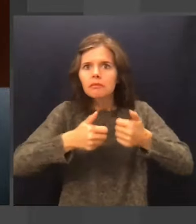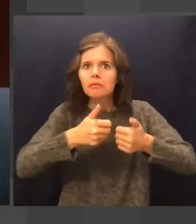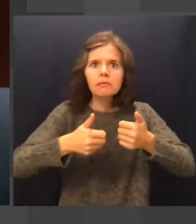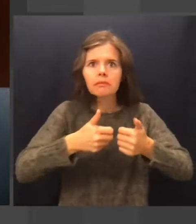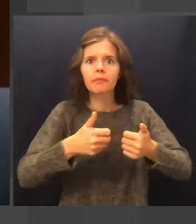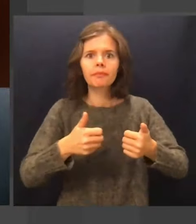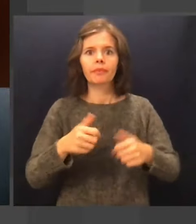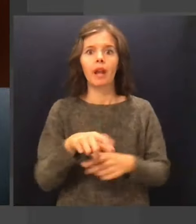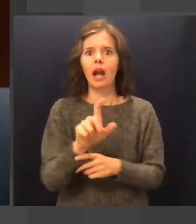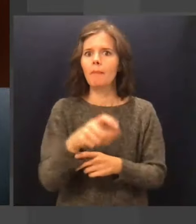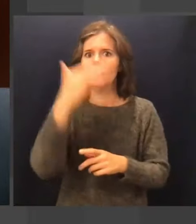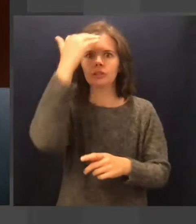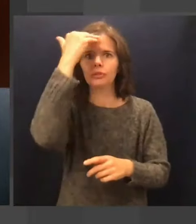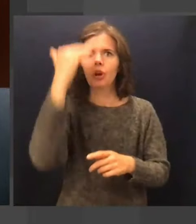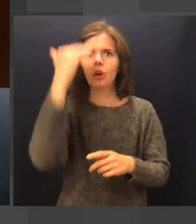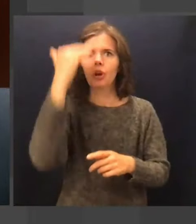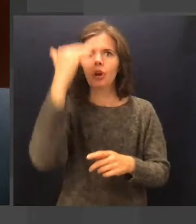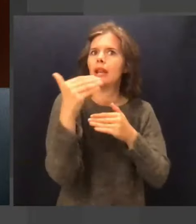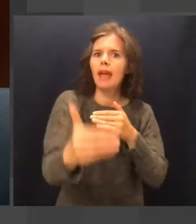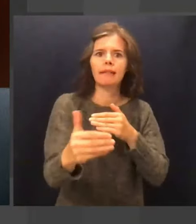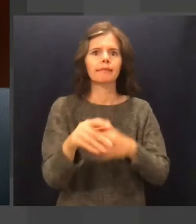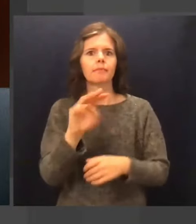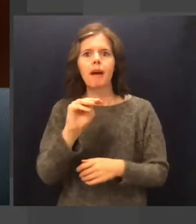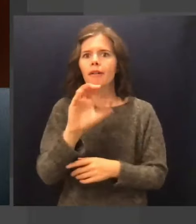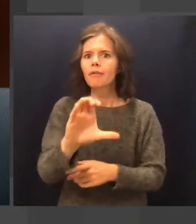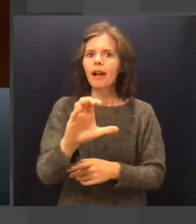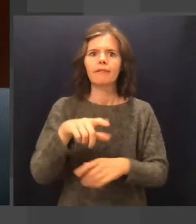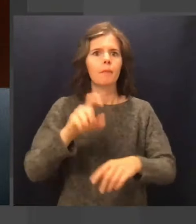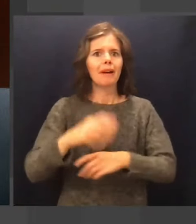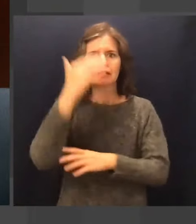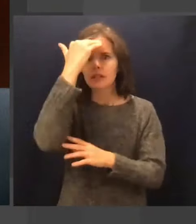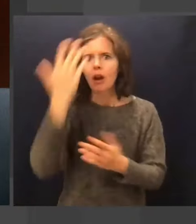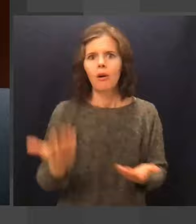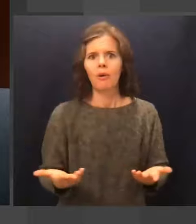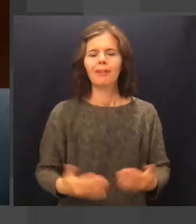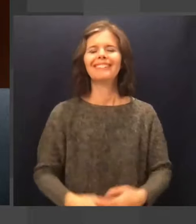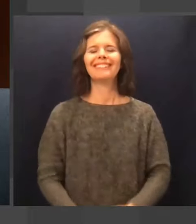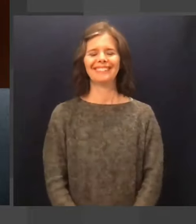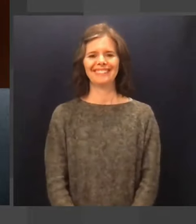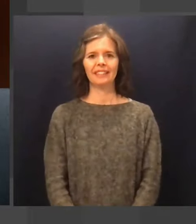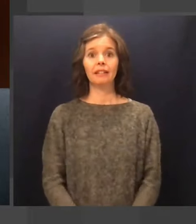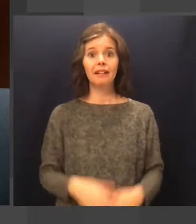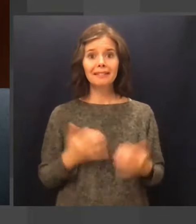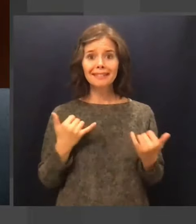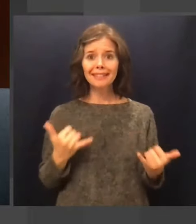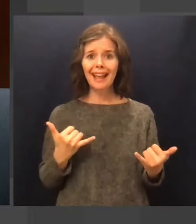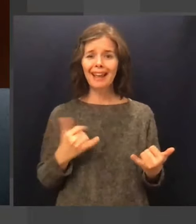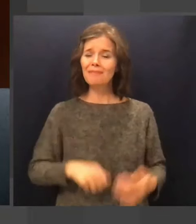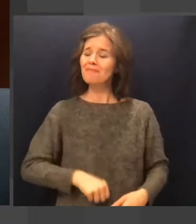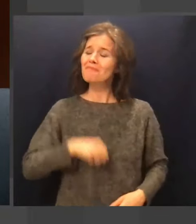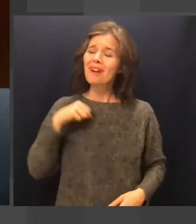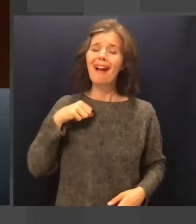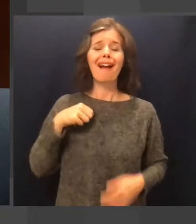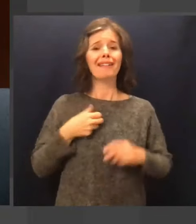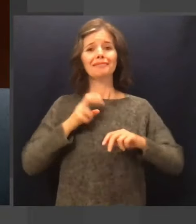JUST -- I HAD TO KNOW WHAT THE NEXT THING WOULD BE COMING TO